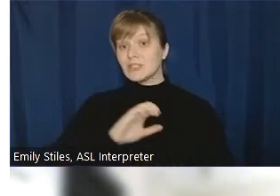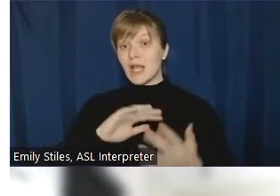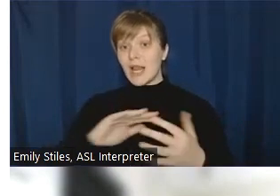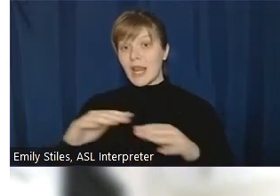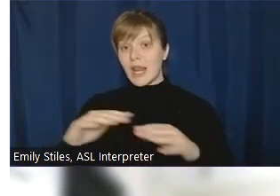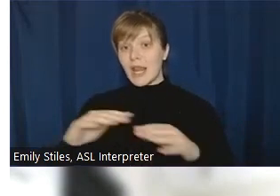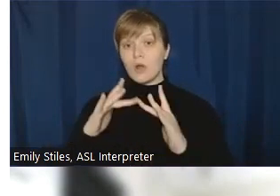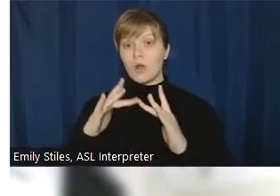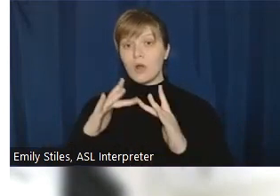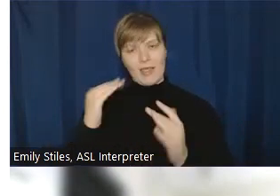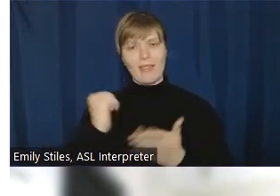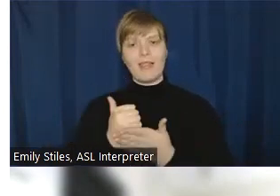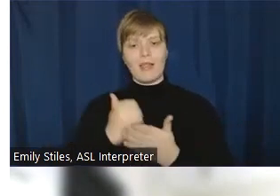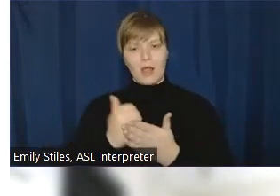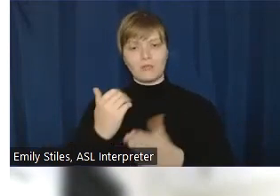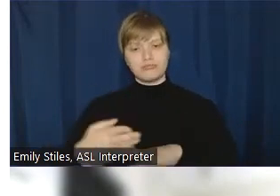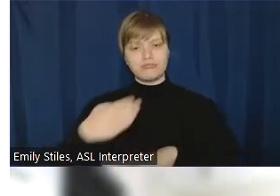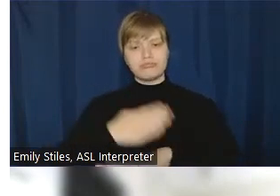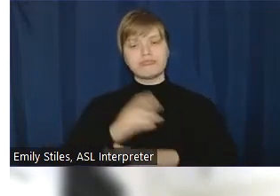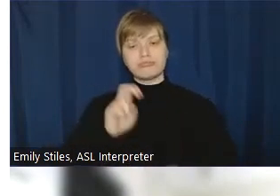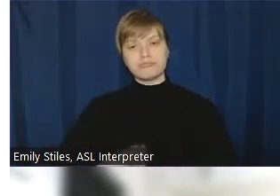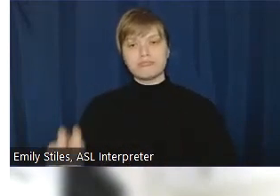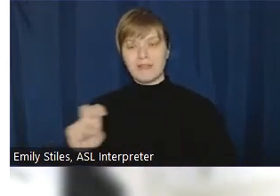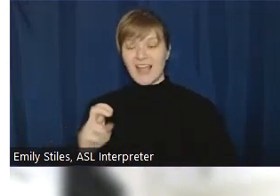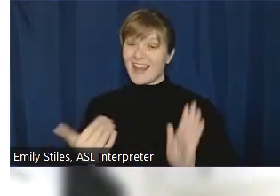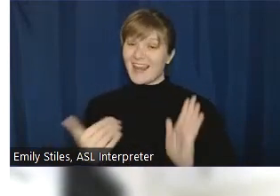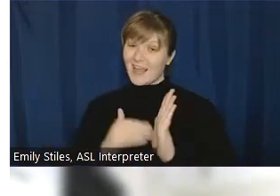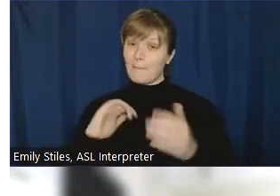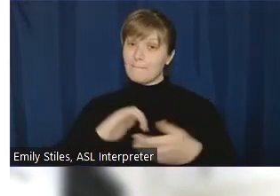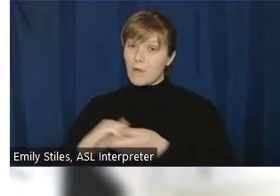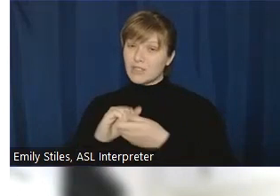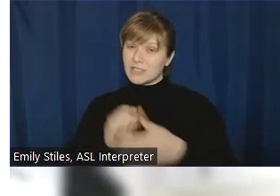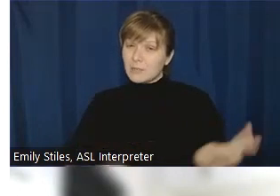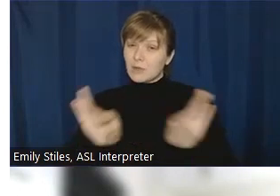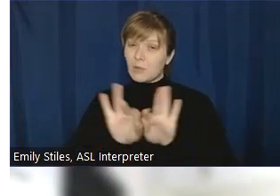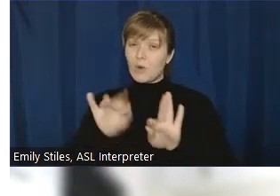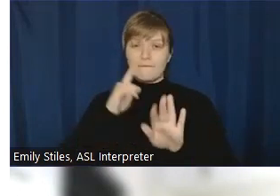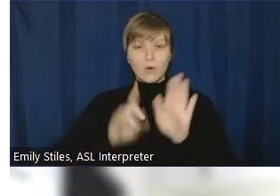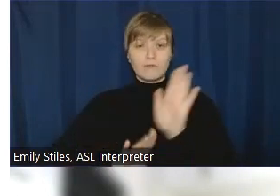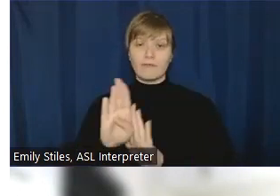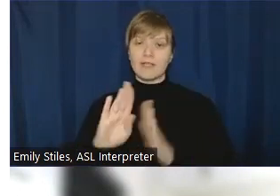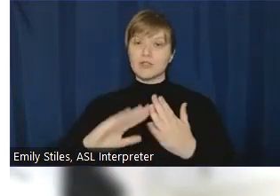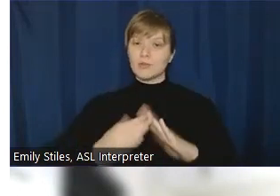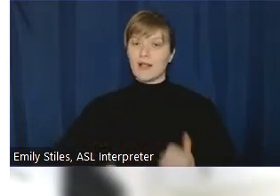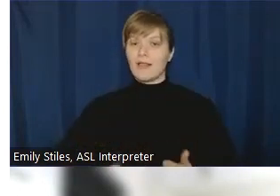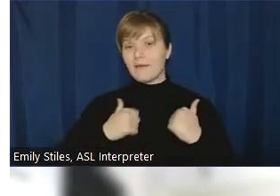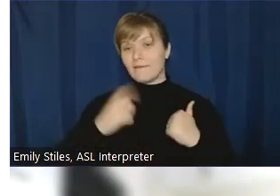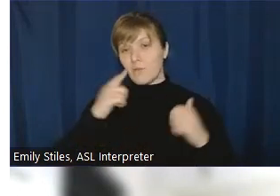is essential for our work and advancing community living for all populations. Thank you.